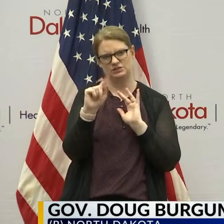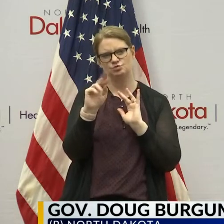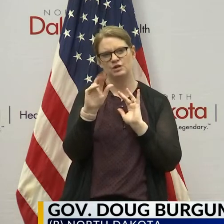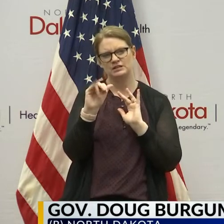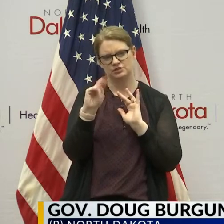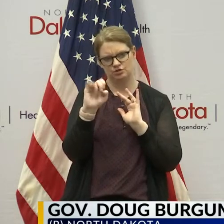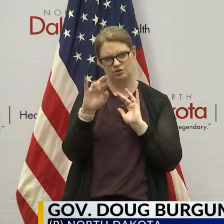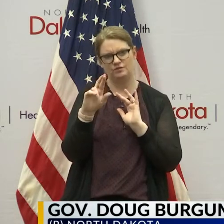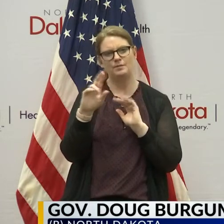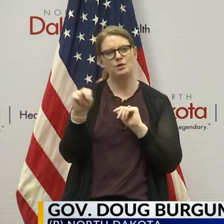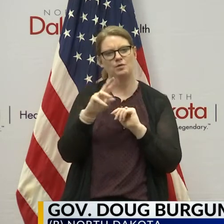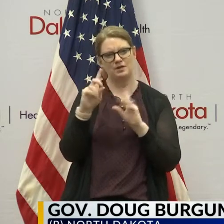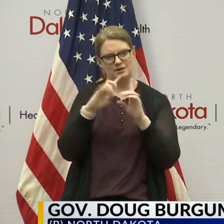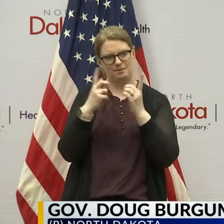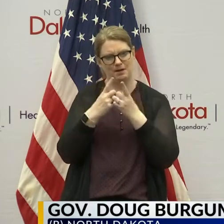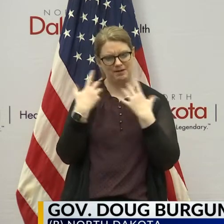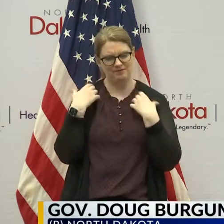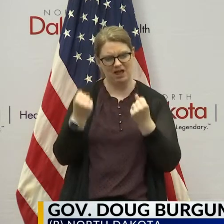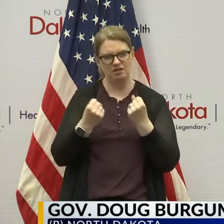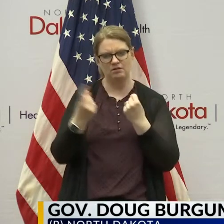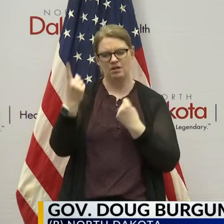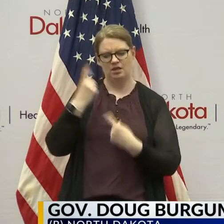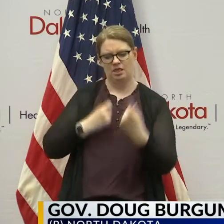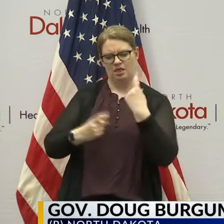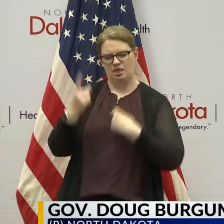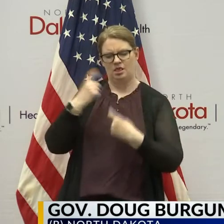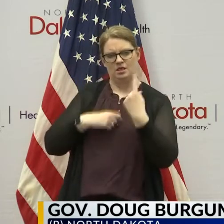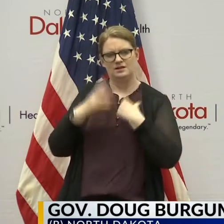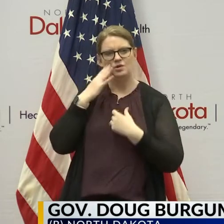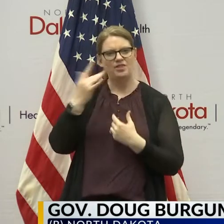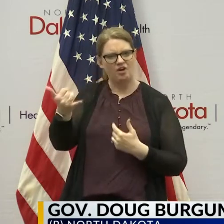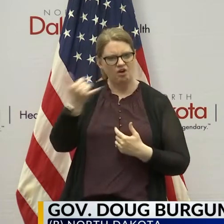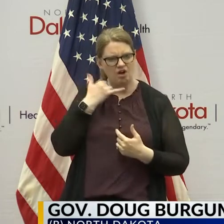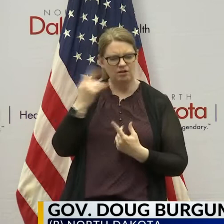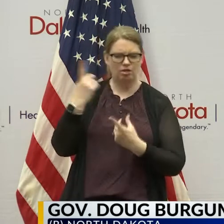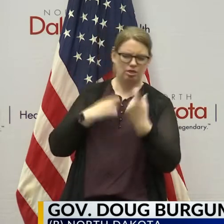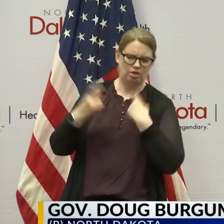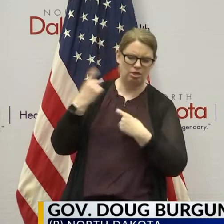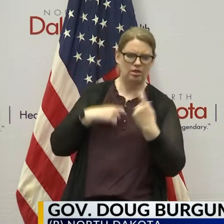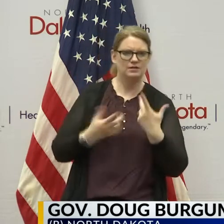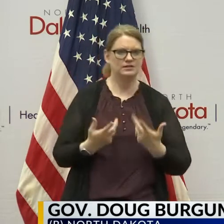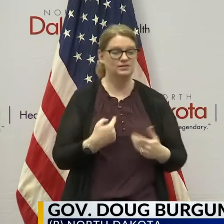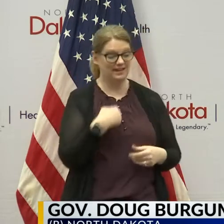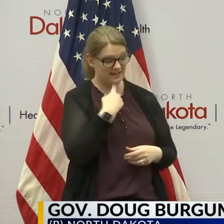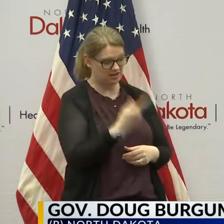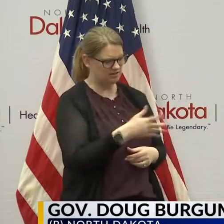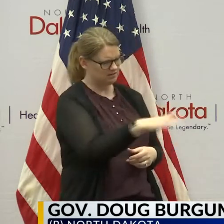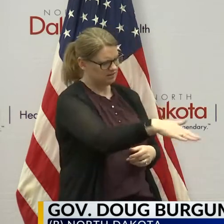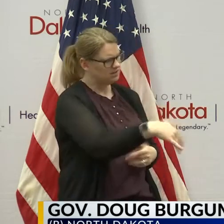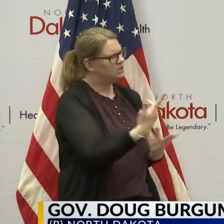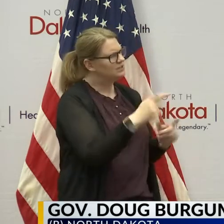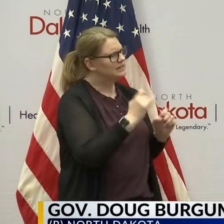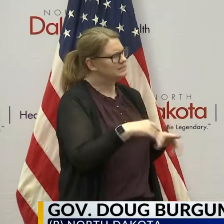FROM NOW AND YOU'RE ONE OF THOSE INDIVIDUALS WHO TEST POSITIVE FOR YOU ARE IN CLOSE CONTACT WITH SOMEONE WHO TESTED POSITIVE YOU WILL HAVE AN OPPORTUNITY AT THAT TIME IF YOU ARE CONTACTED BY A CONTACT